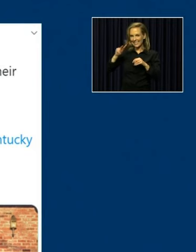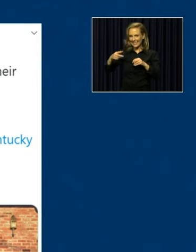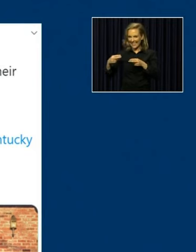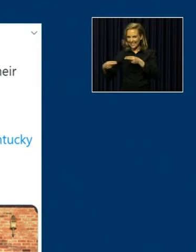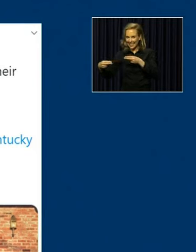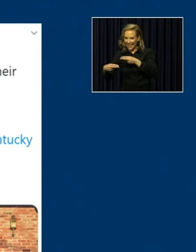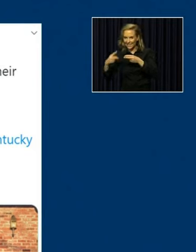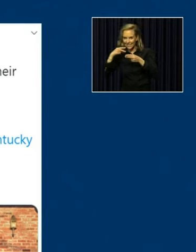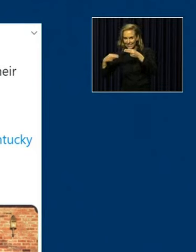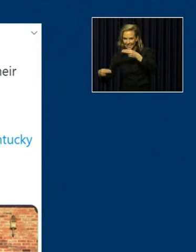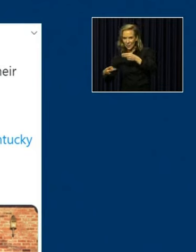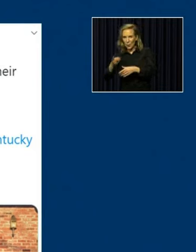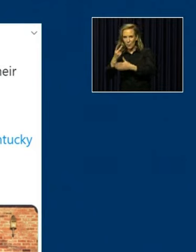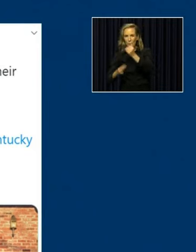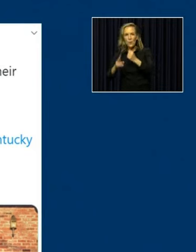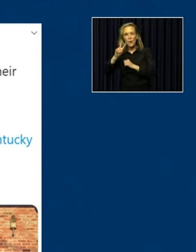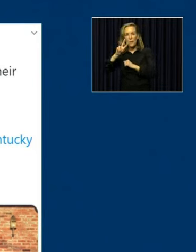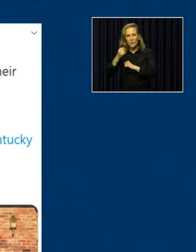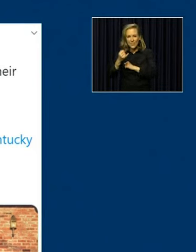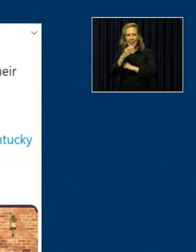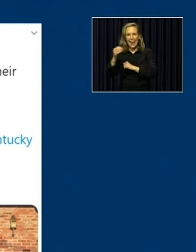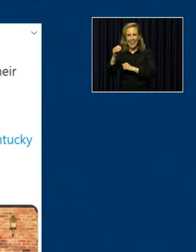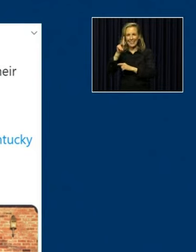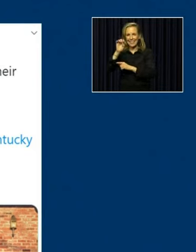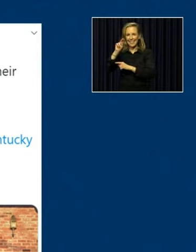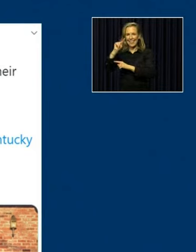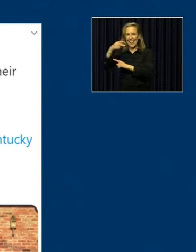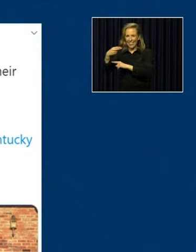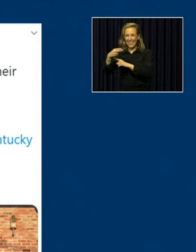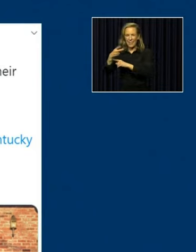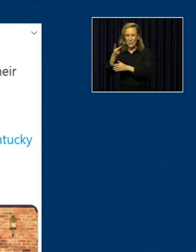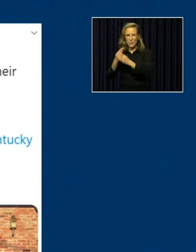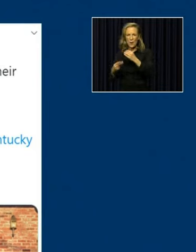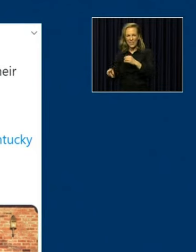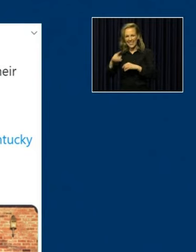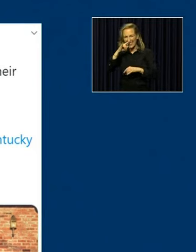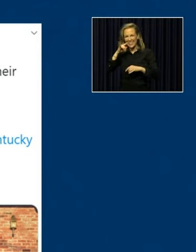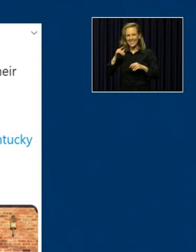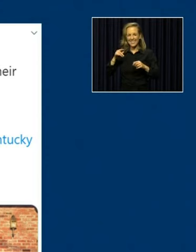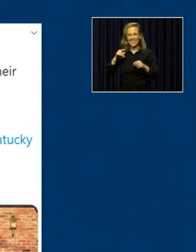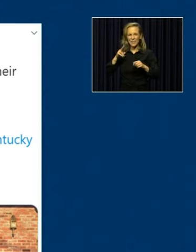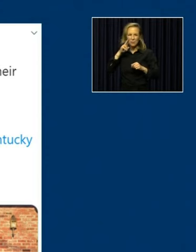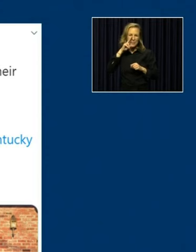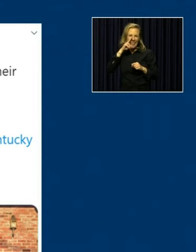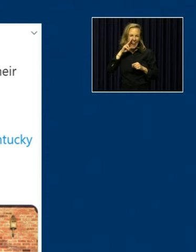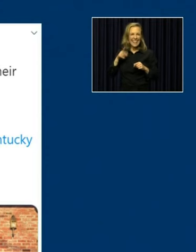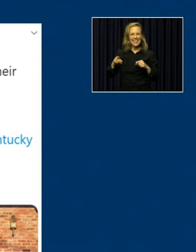I GOT A MESSAGE FROM SOMEONE TODAY THAT SAID YESTERDAY --